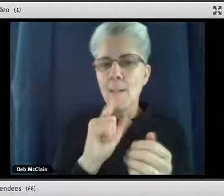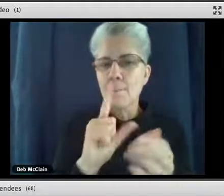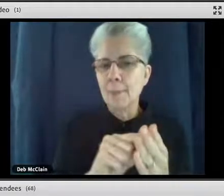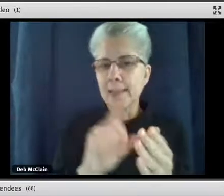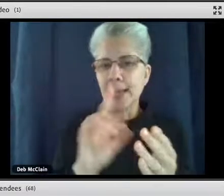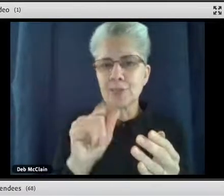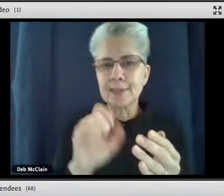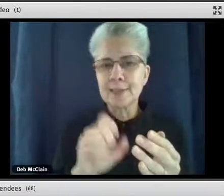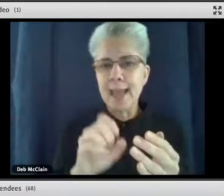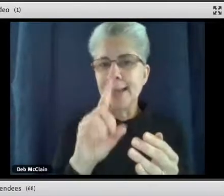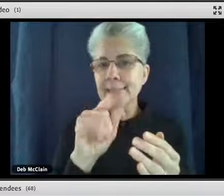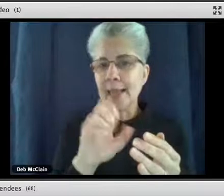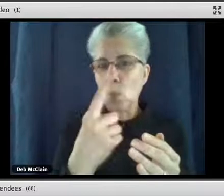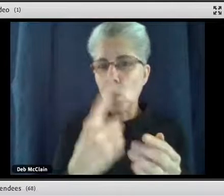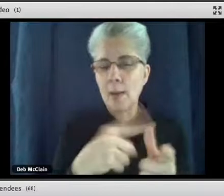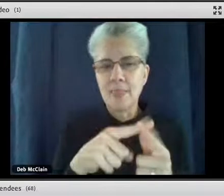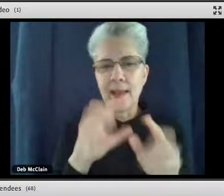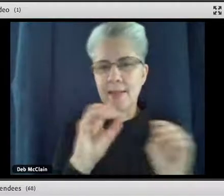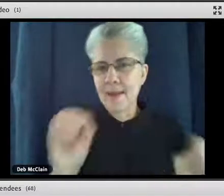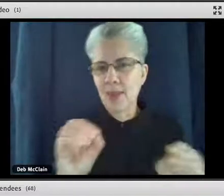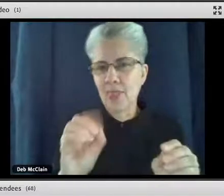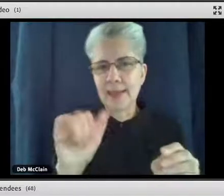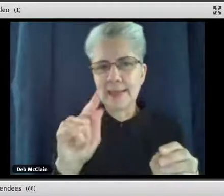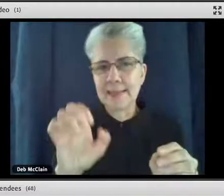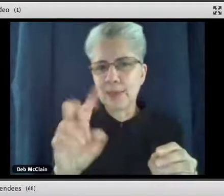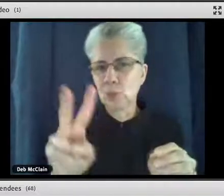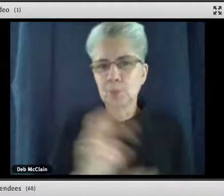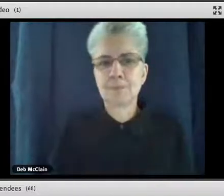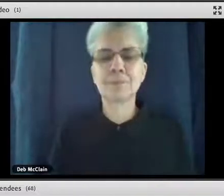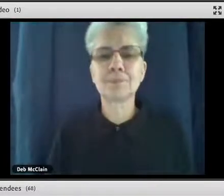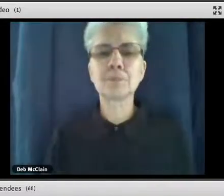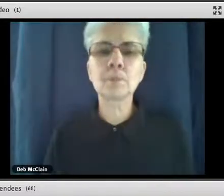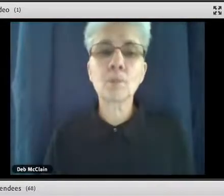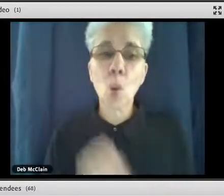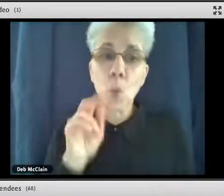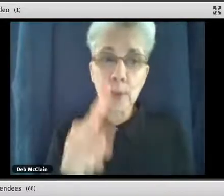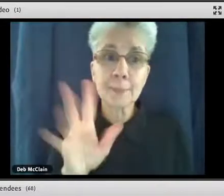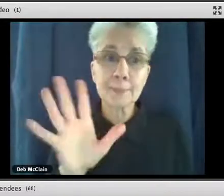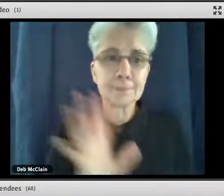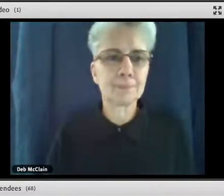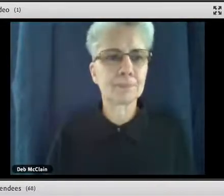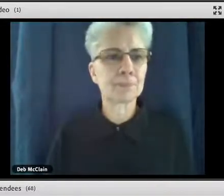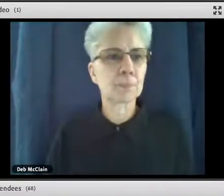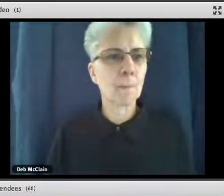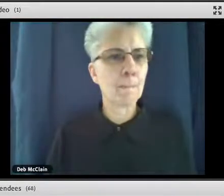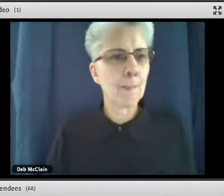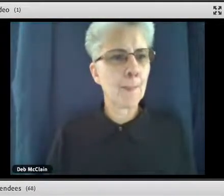I would just put the publication date in the Date 1 slot and then nothing in Date 2.